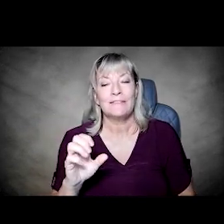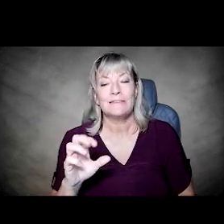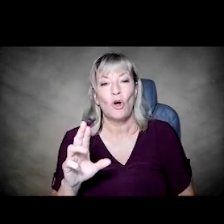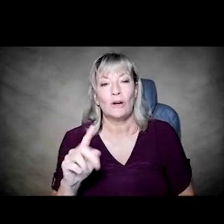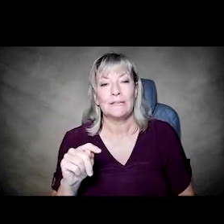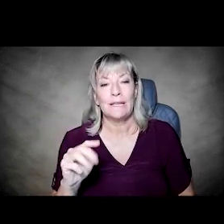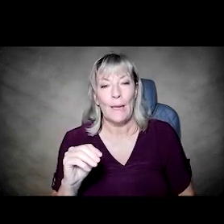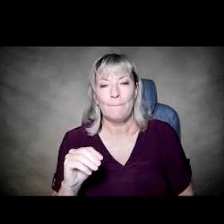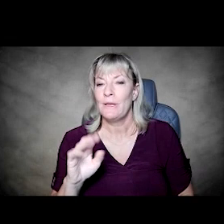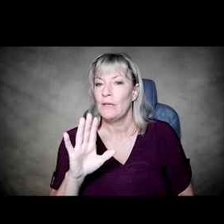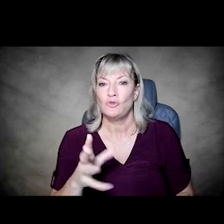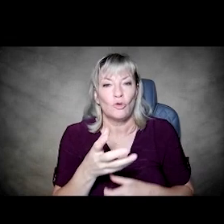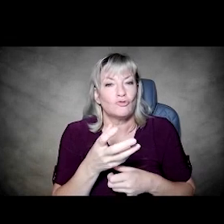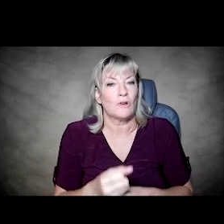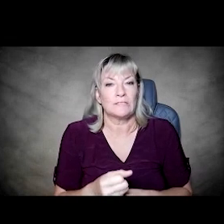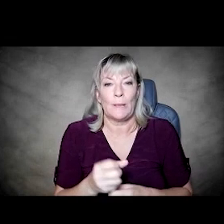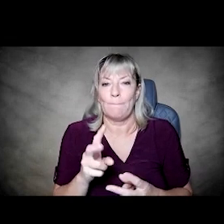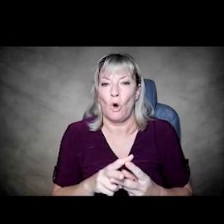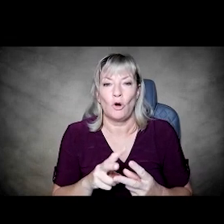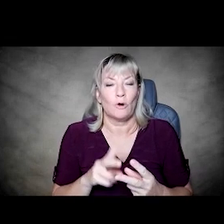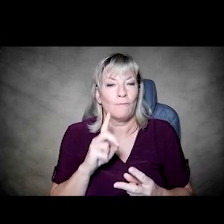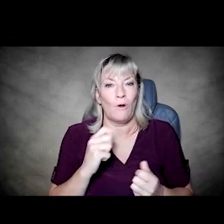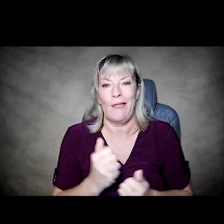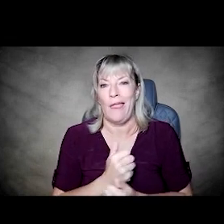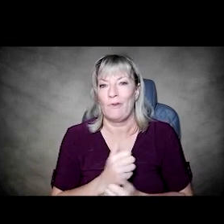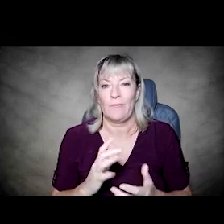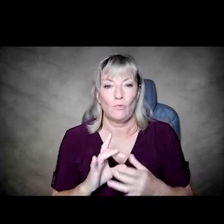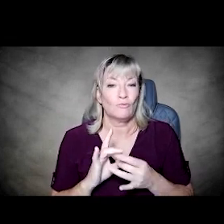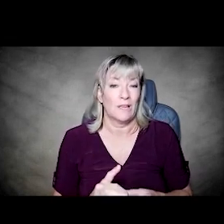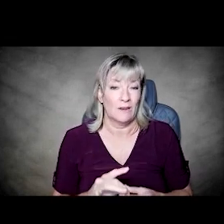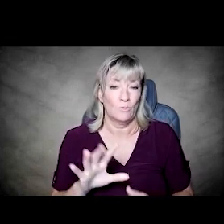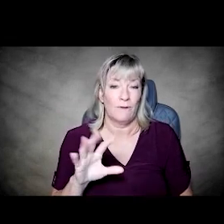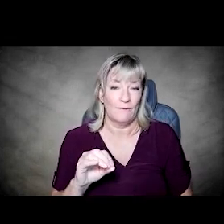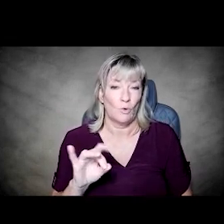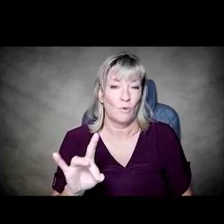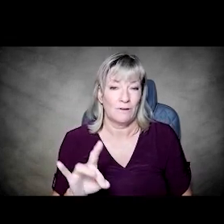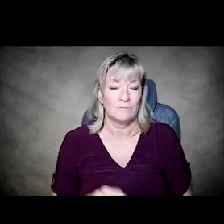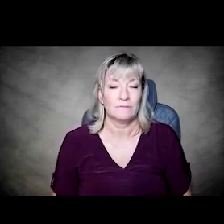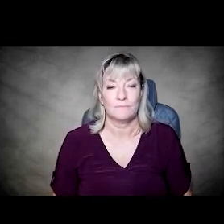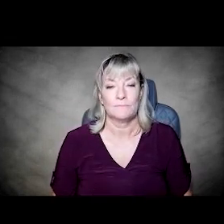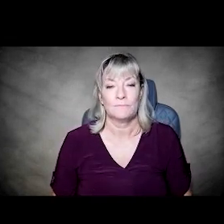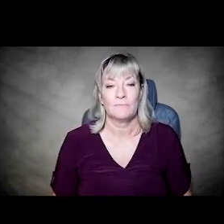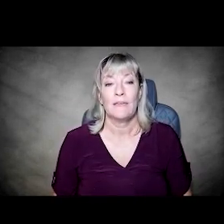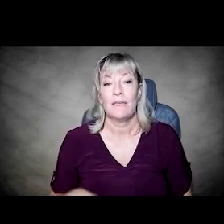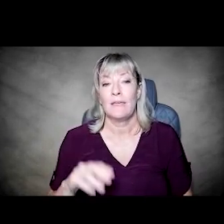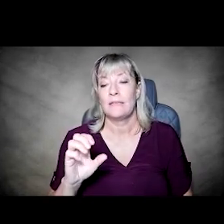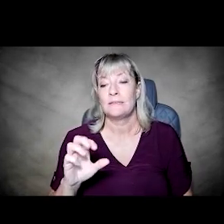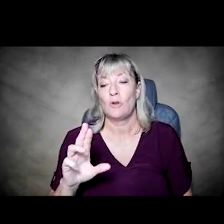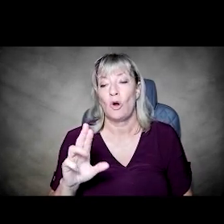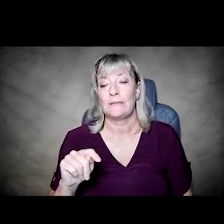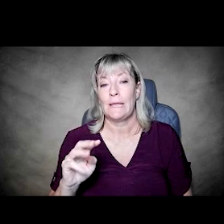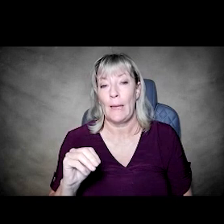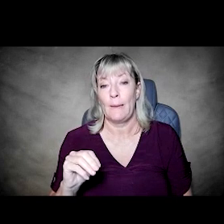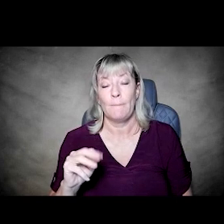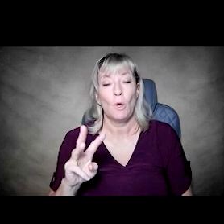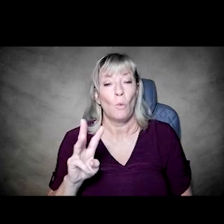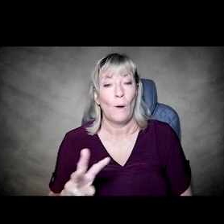partner in all things 508 related. The NCRTM website has a dedicated